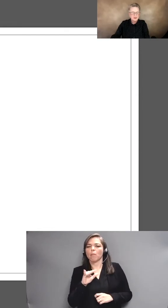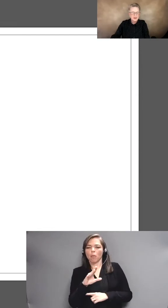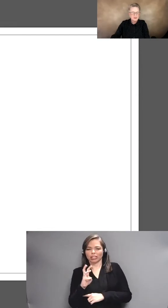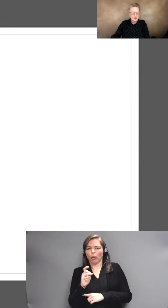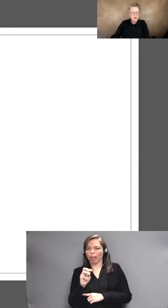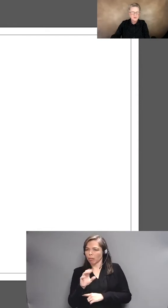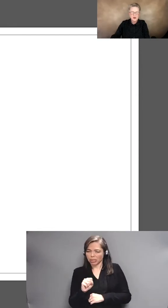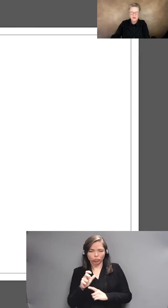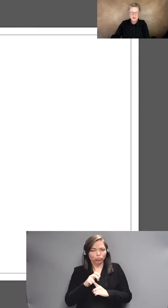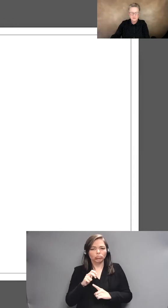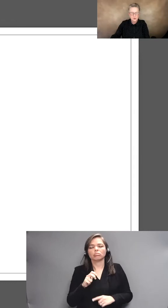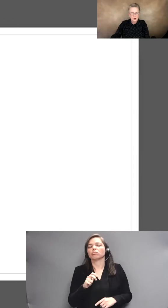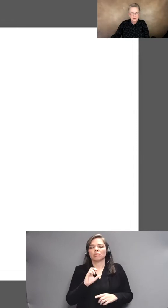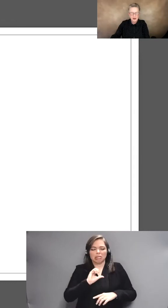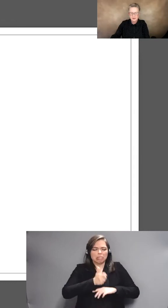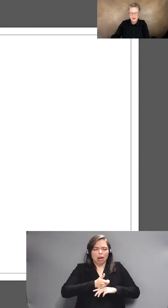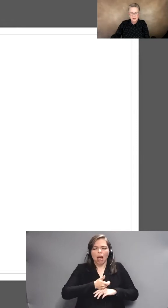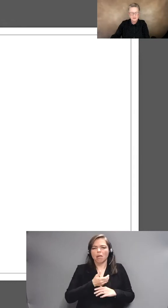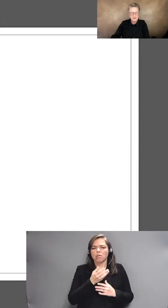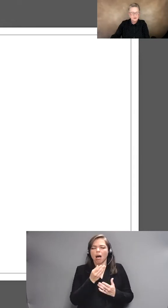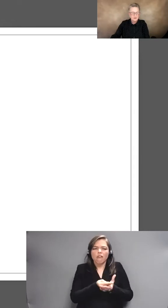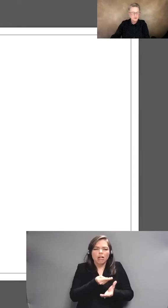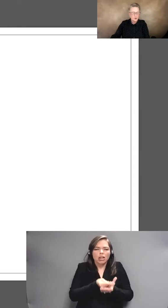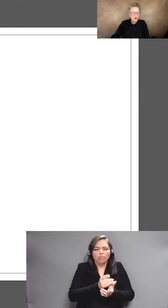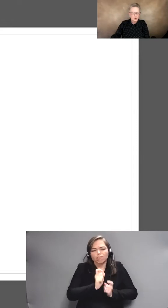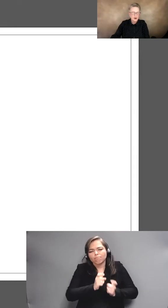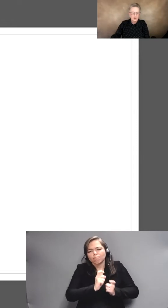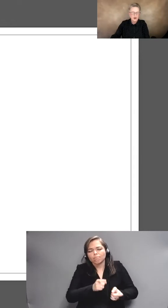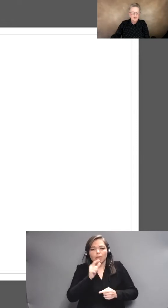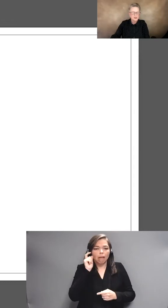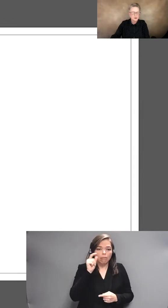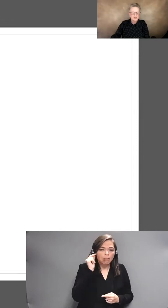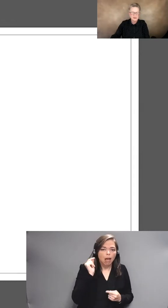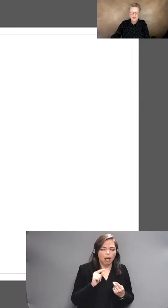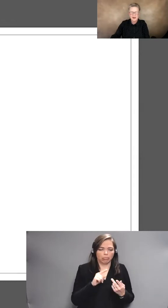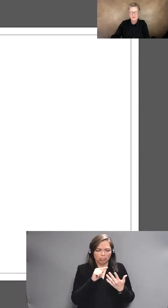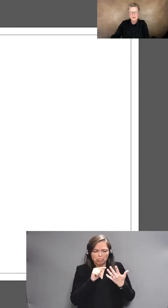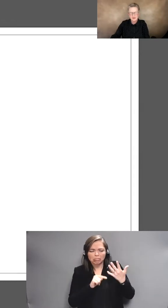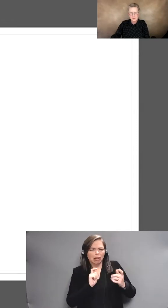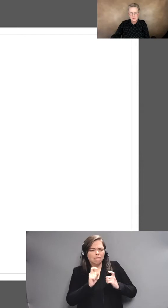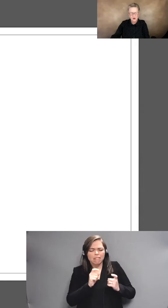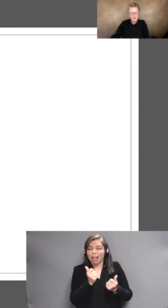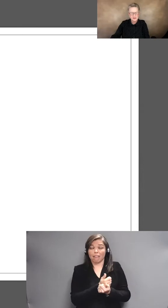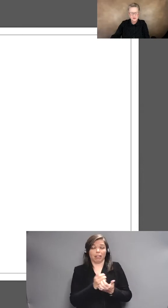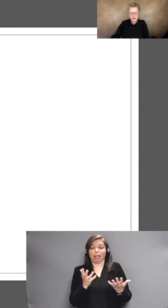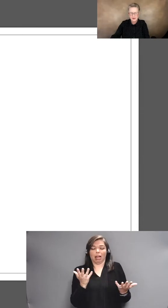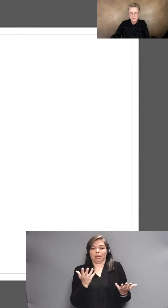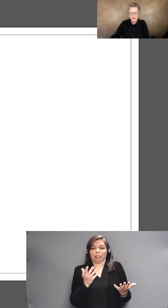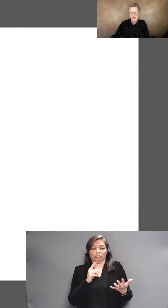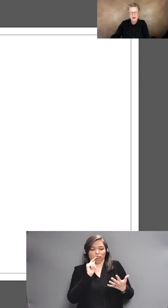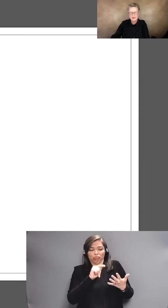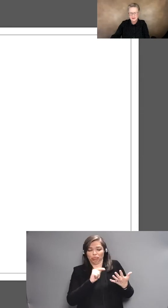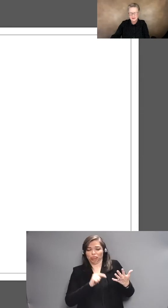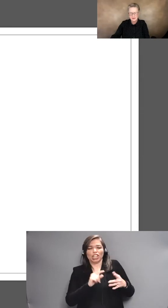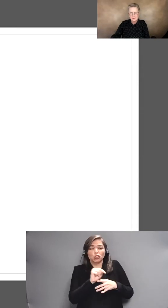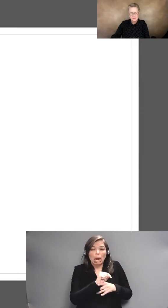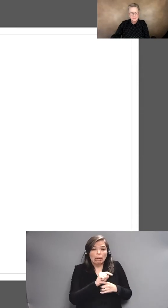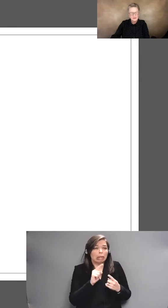gave so much funding for Gallaudet, for all sorts of everything, I mean all these trainings, RID,